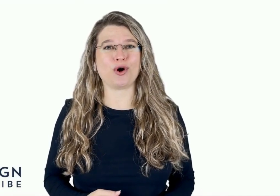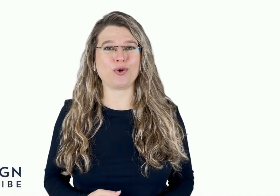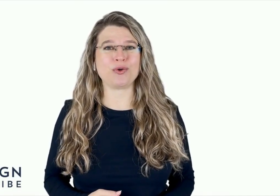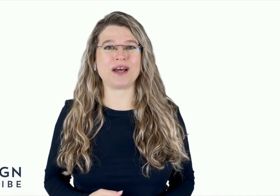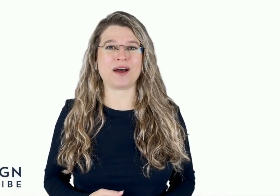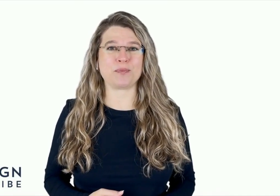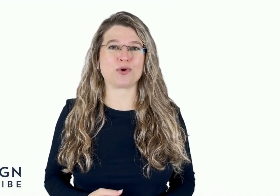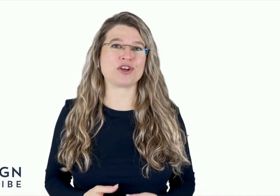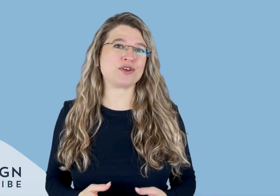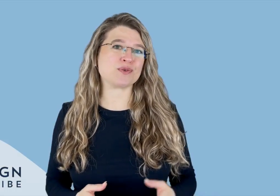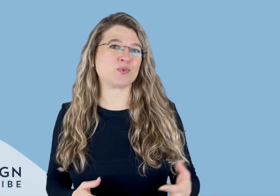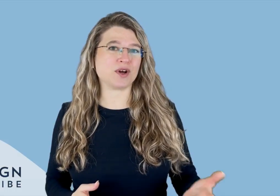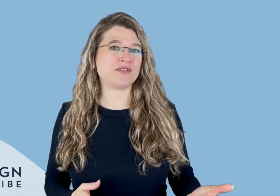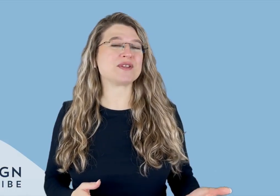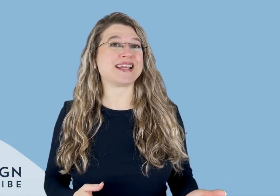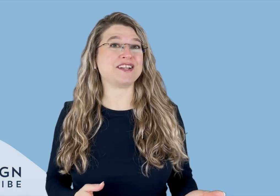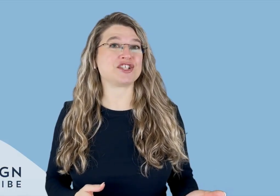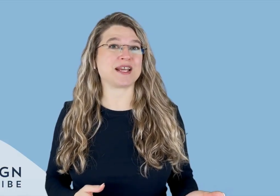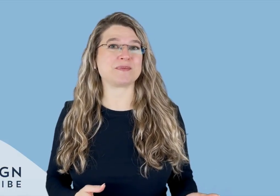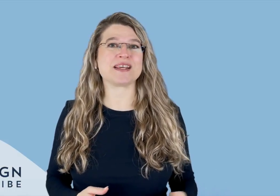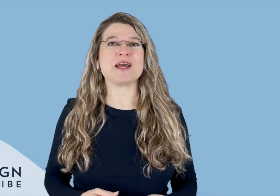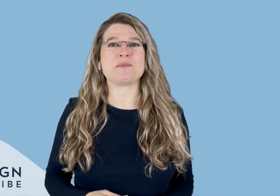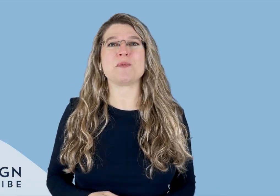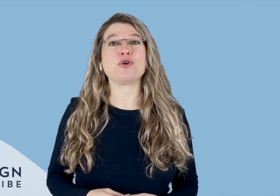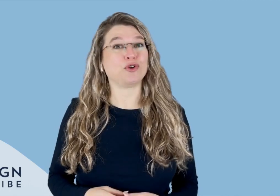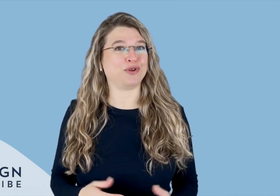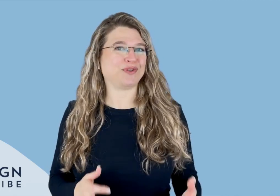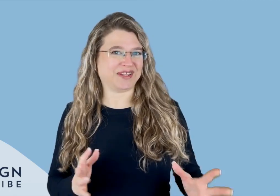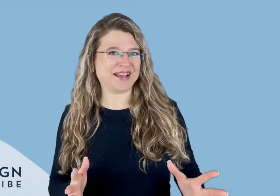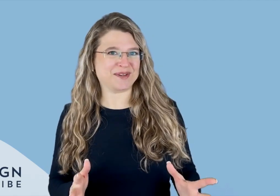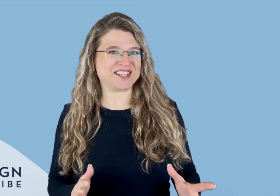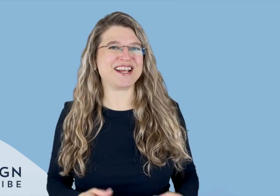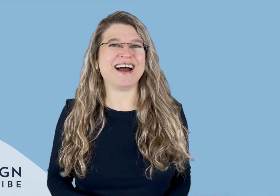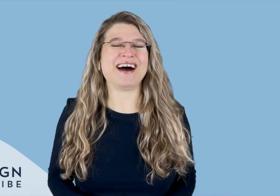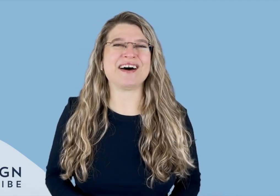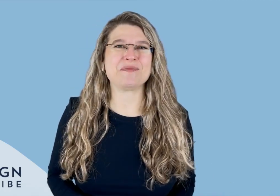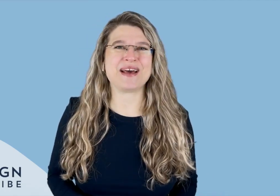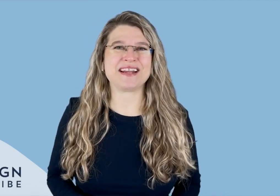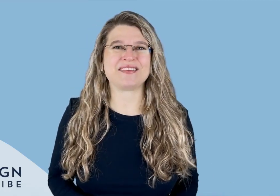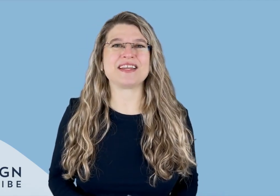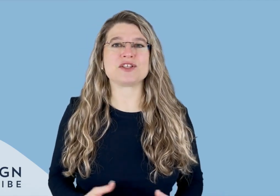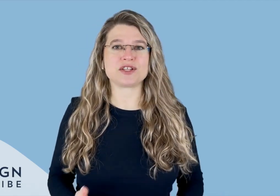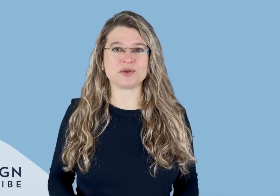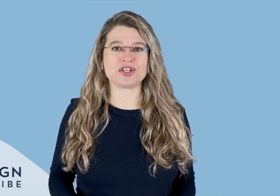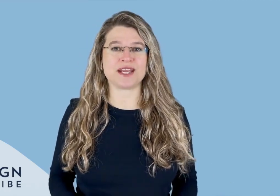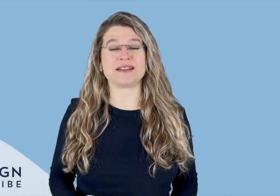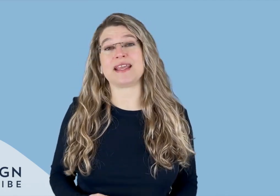hold up or use one of those handshapes, people who know the language automatically associate the